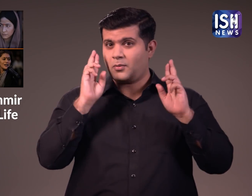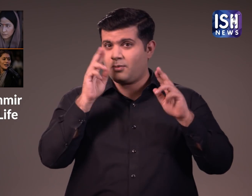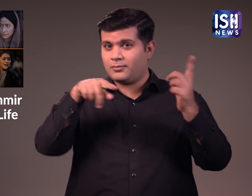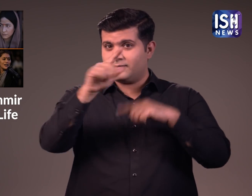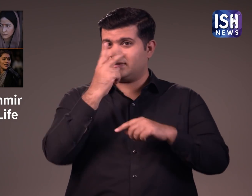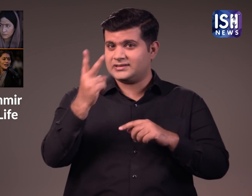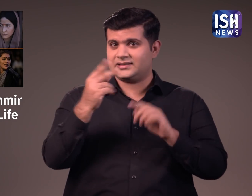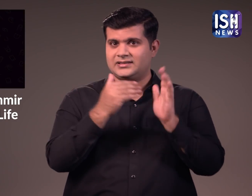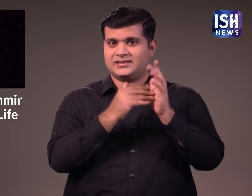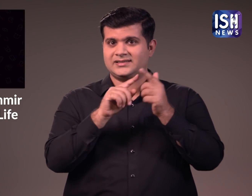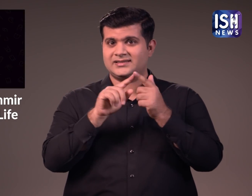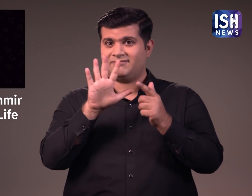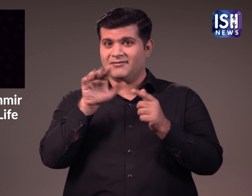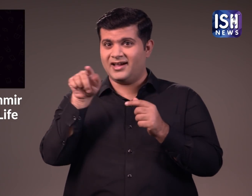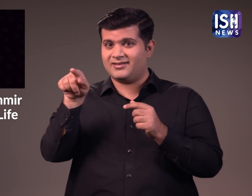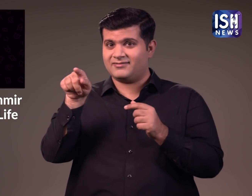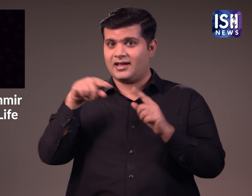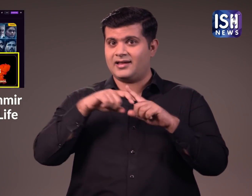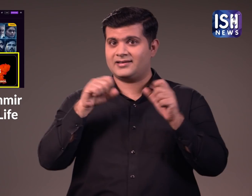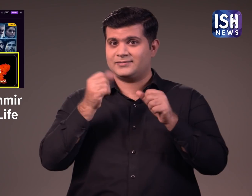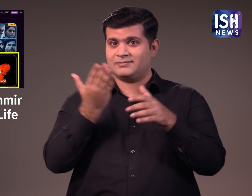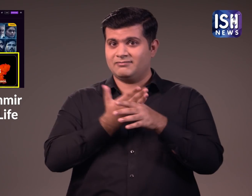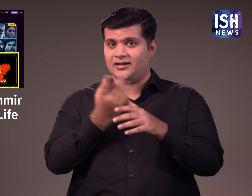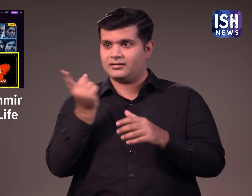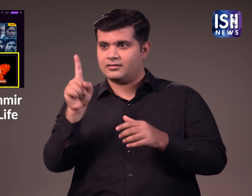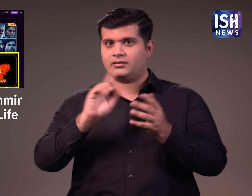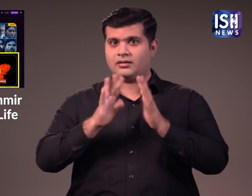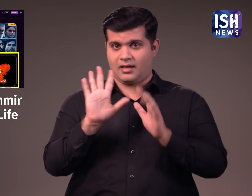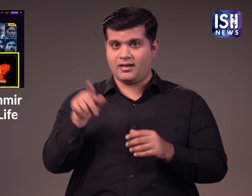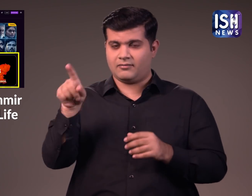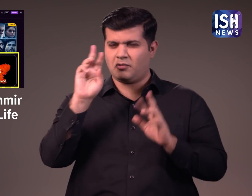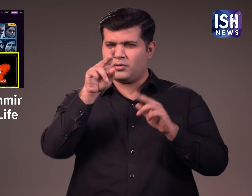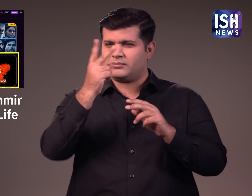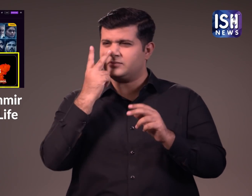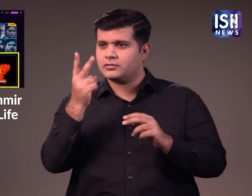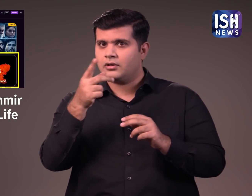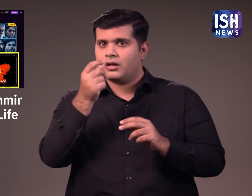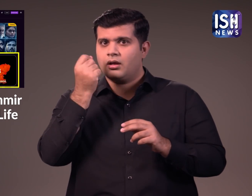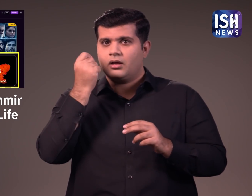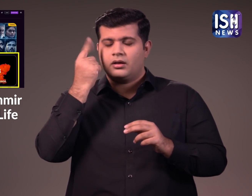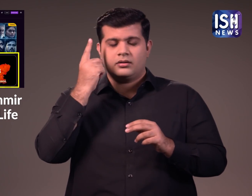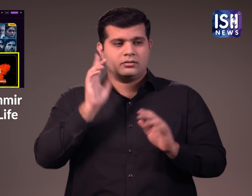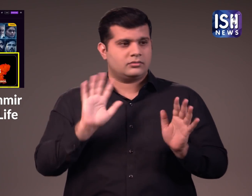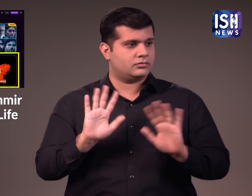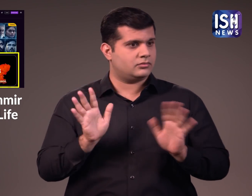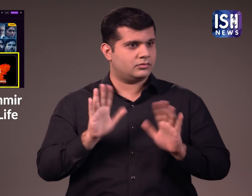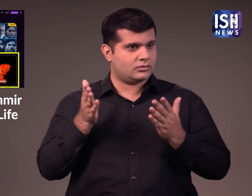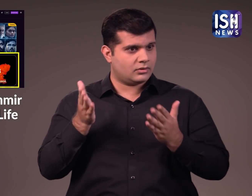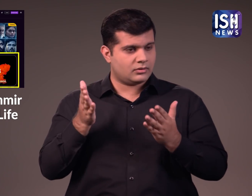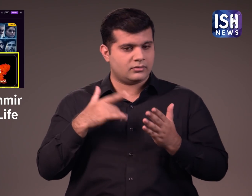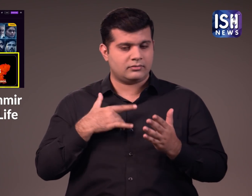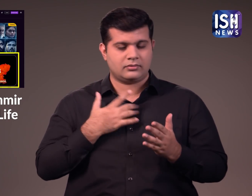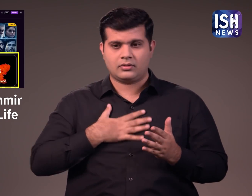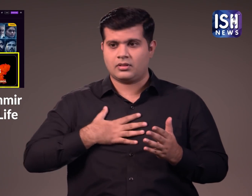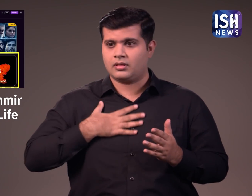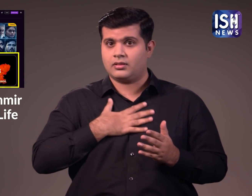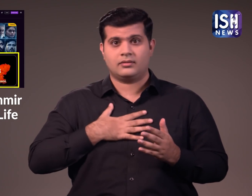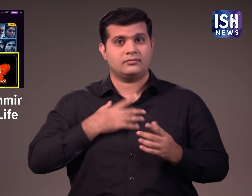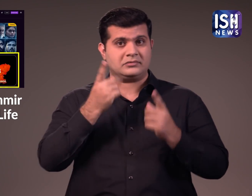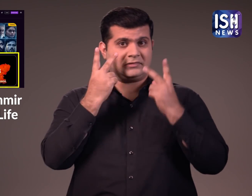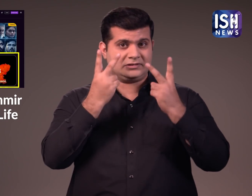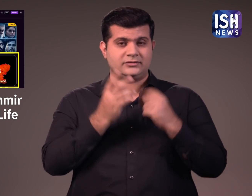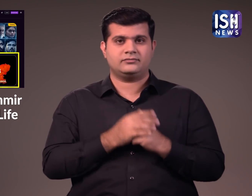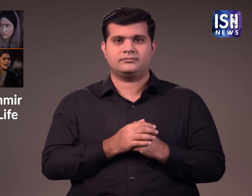I am sure you will feel the same when you see the movie on Zee5 with Indian Sign Language Interpretation.